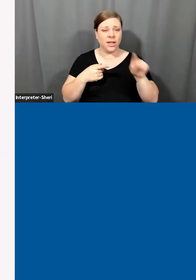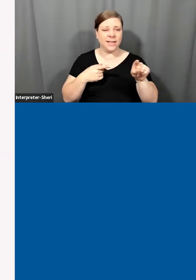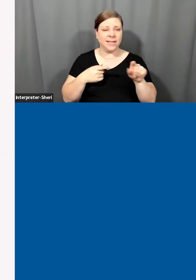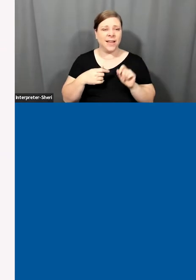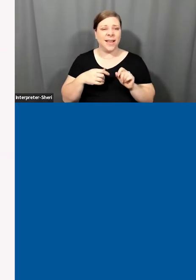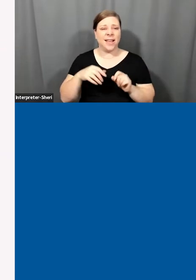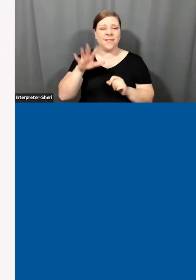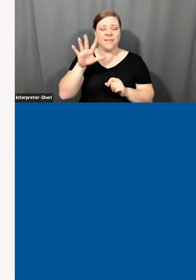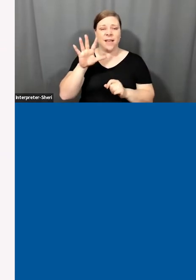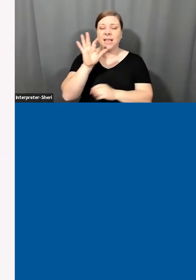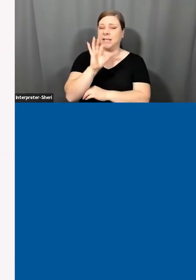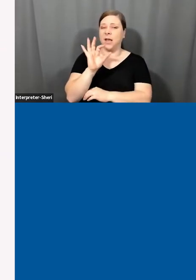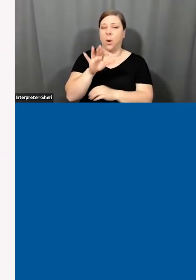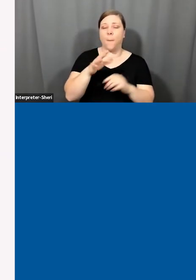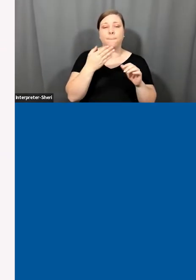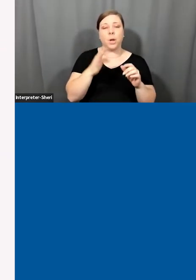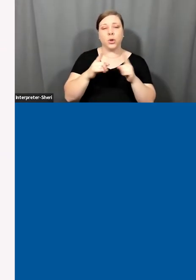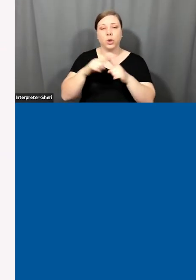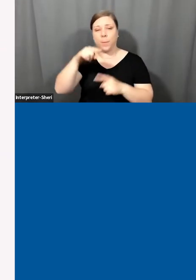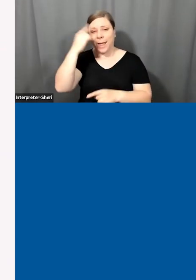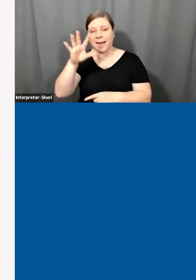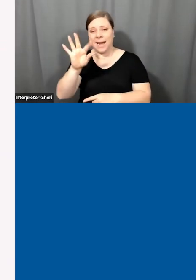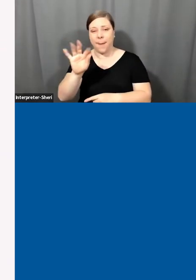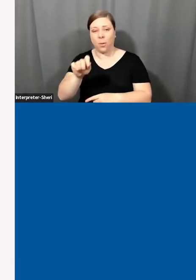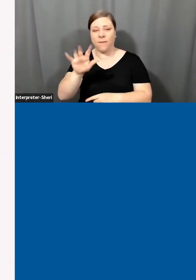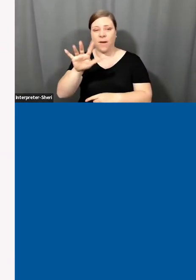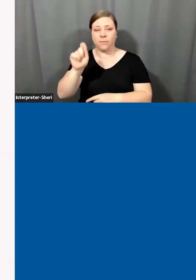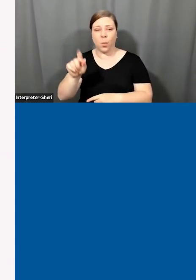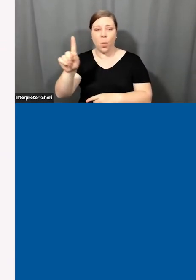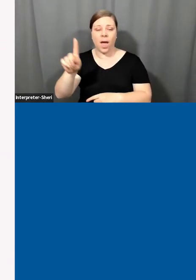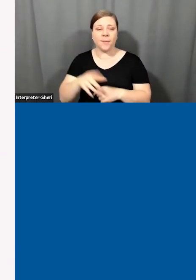which is a full double A pass and then at the bottom, we added a light blue banner